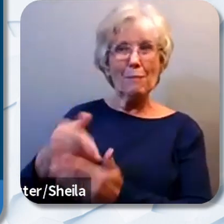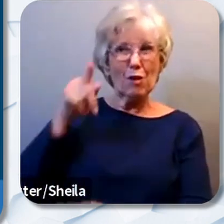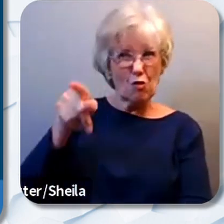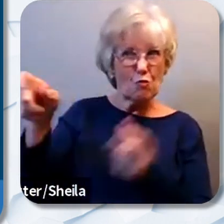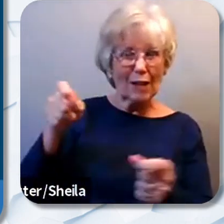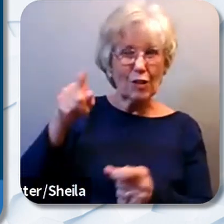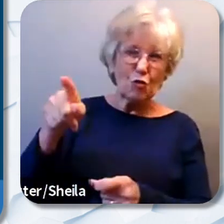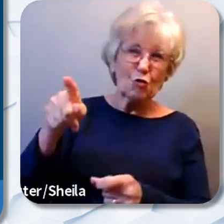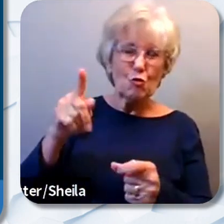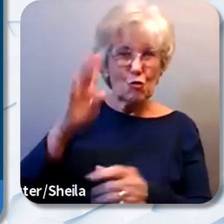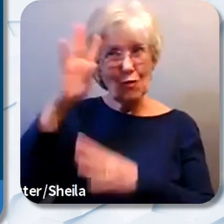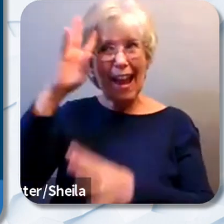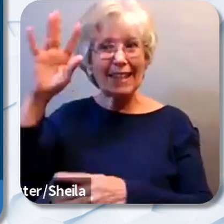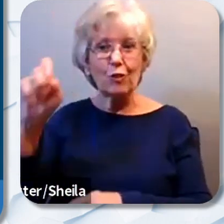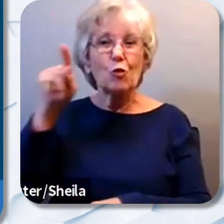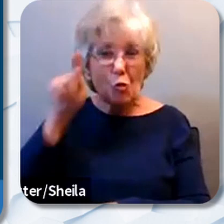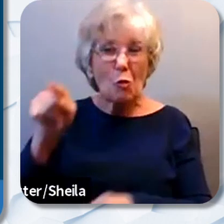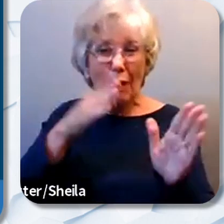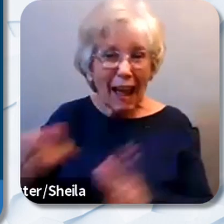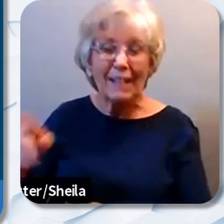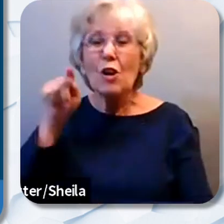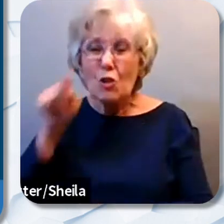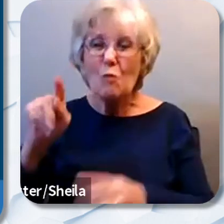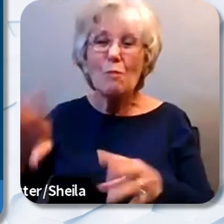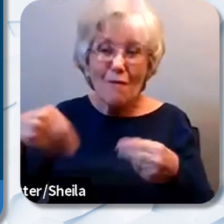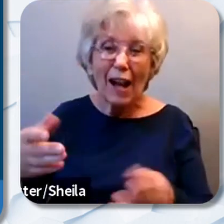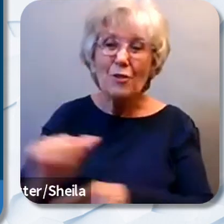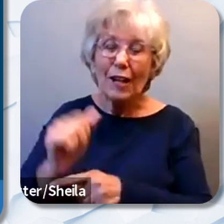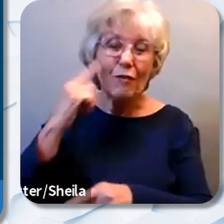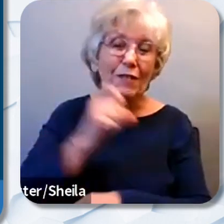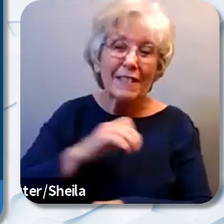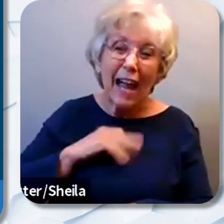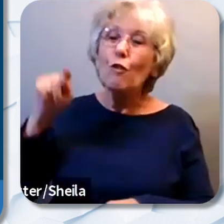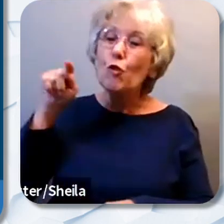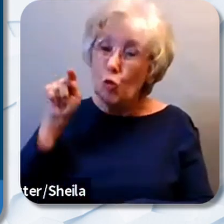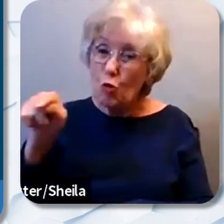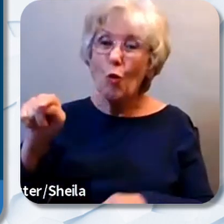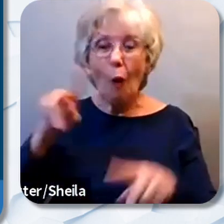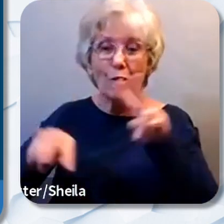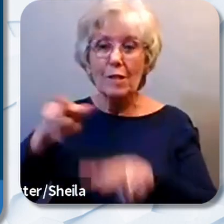you plan it. You provide the training to the staff you oversee it, and so I was like yes